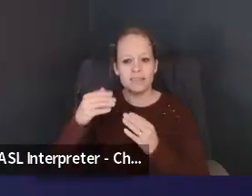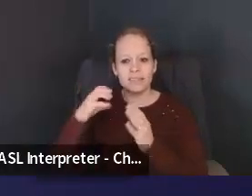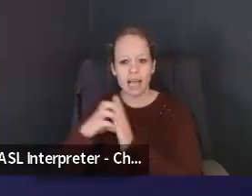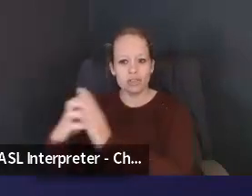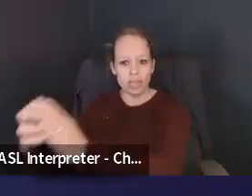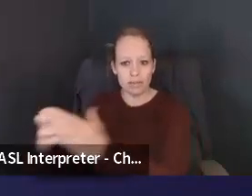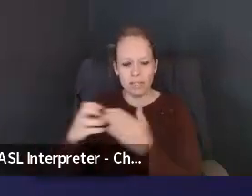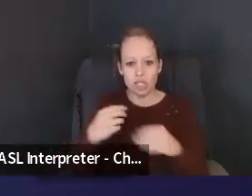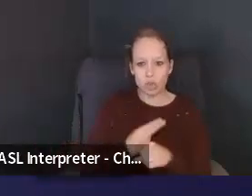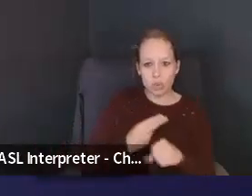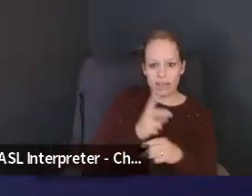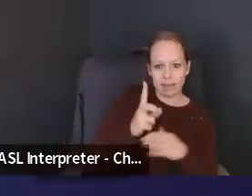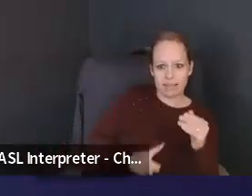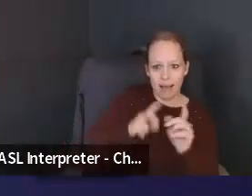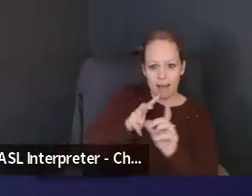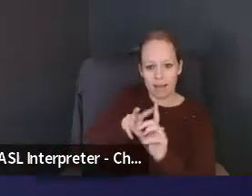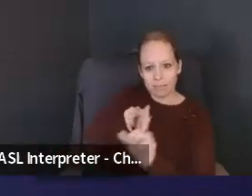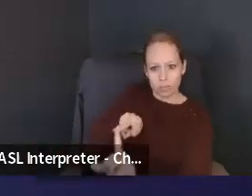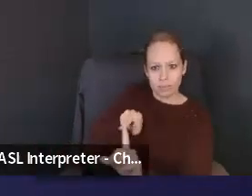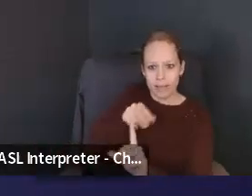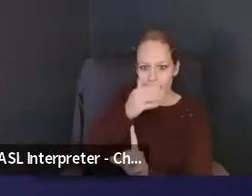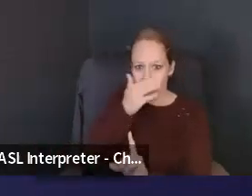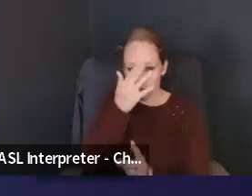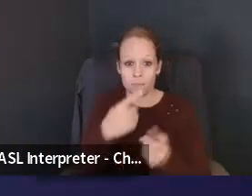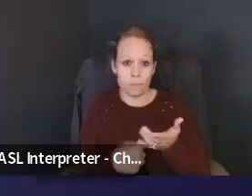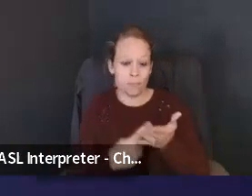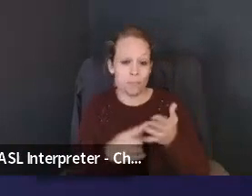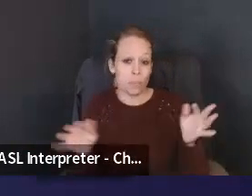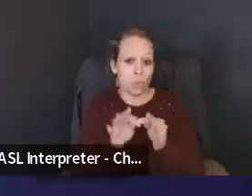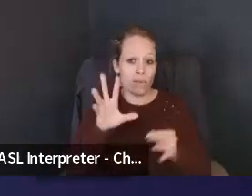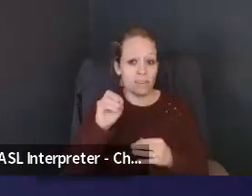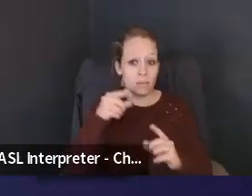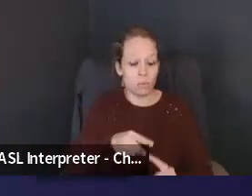worth 50 points. Sometimes it's worth really even more than that though because it carries